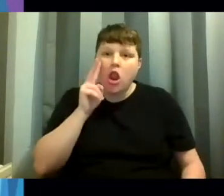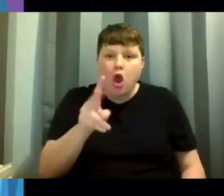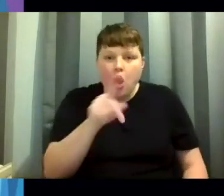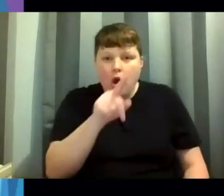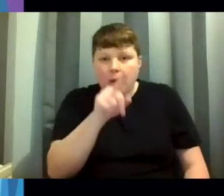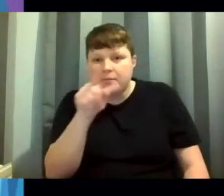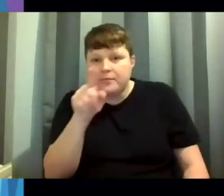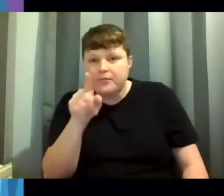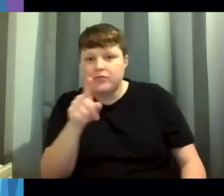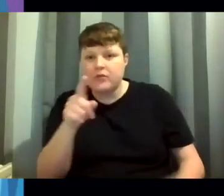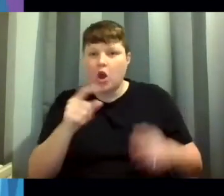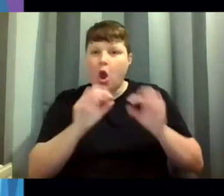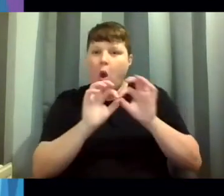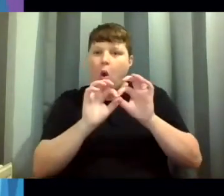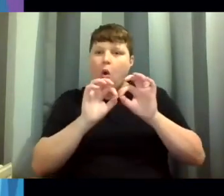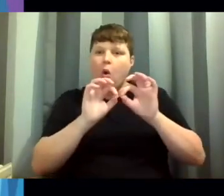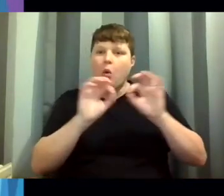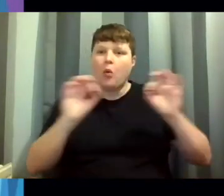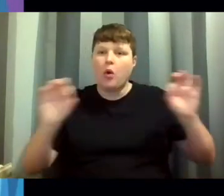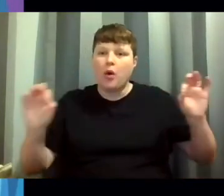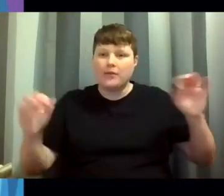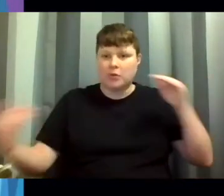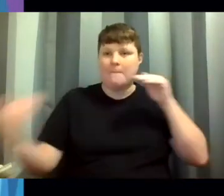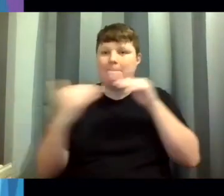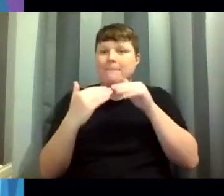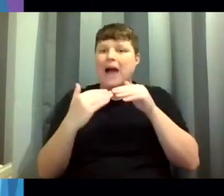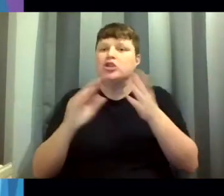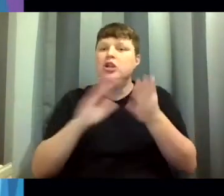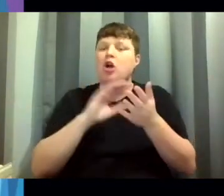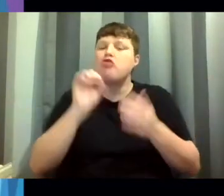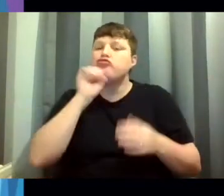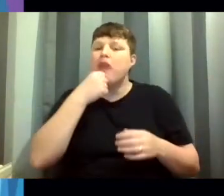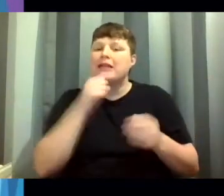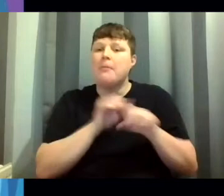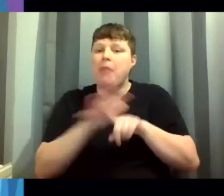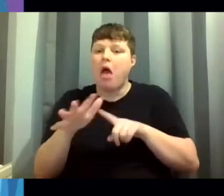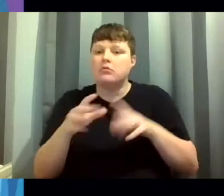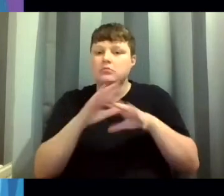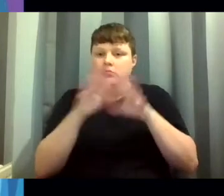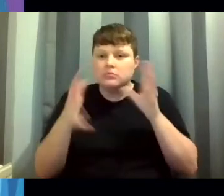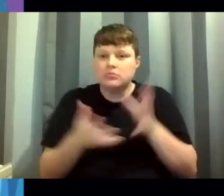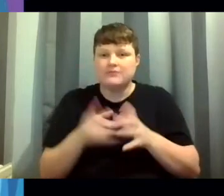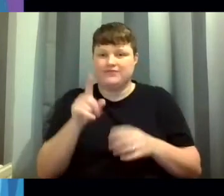the wavelength specific to the haemoglobin. Just a bit of a warning here: some needles.